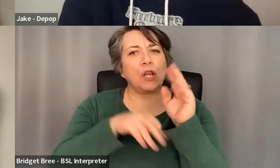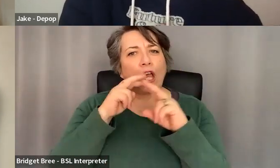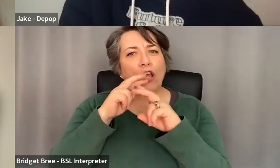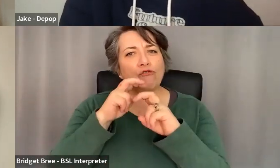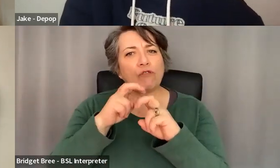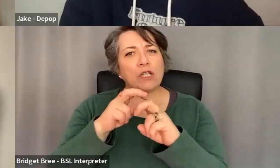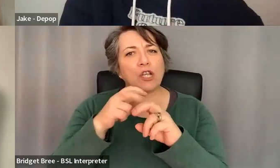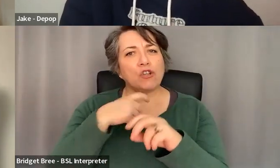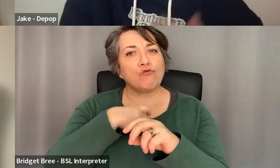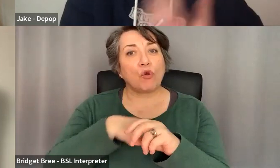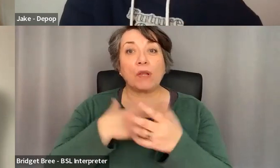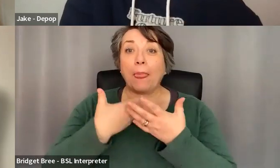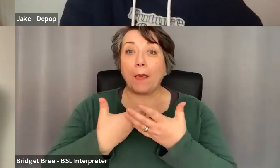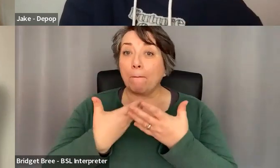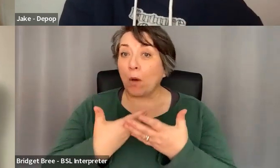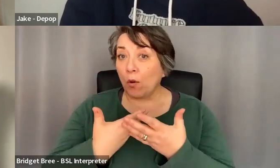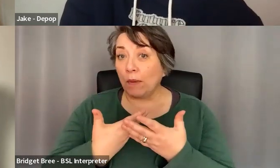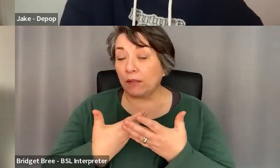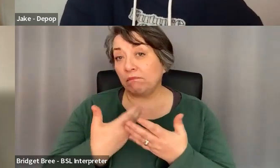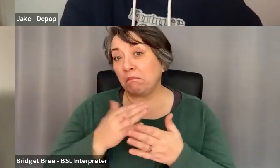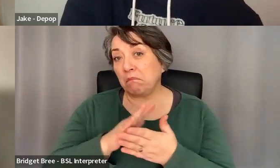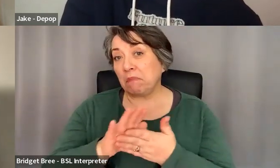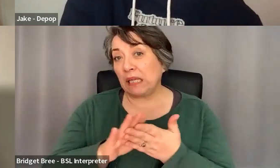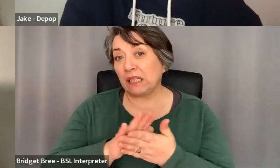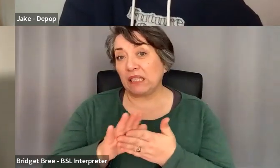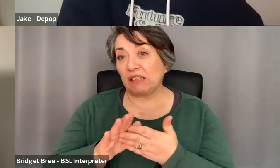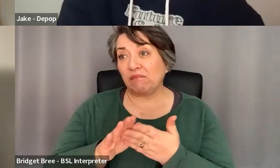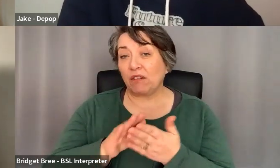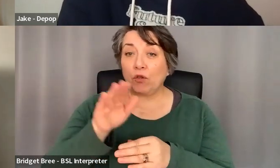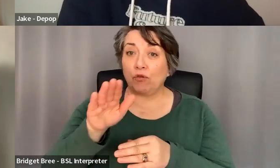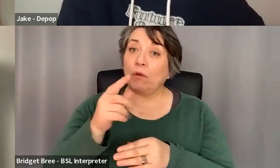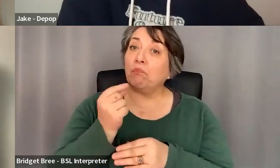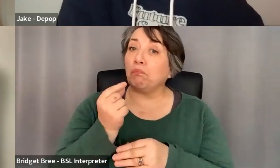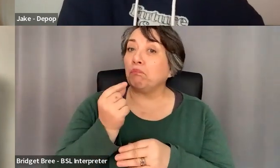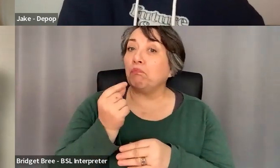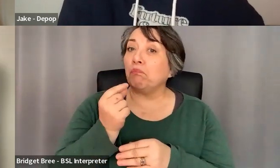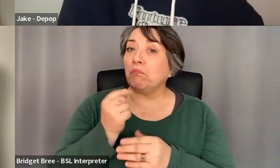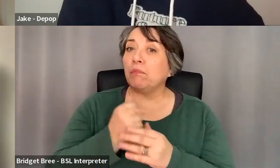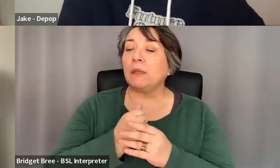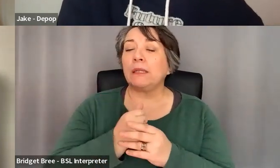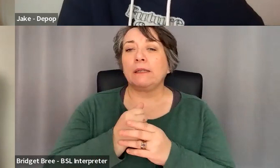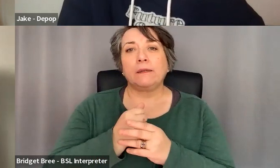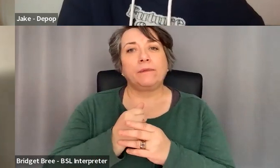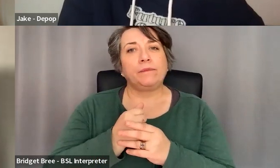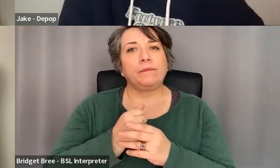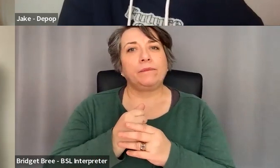but that doesn't necessarily mean that we won't do this year or in the future. I don't think we have junior research based roles at the moment. Doesn't mean we don't this year or in the future. In regards to what a researcher should know, it's team specific.